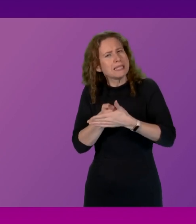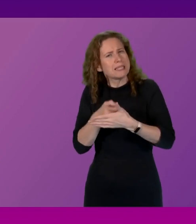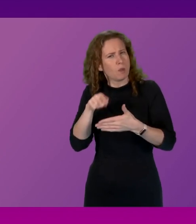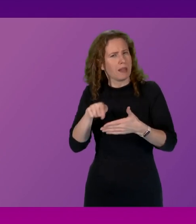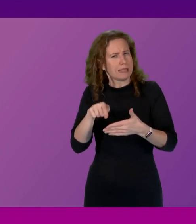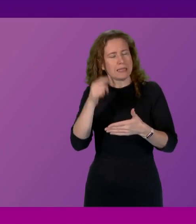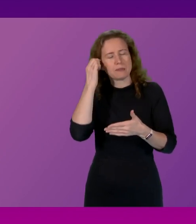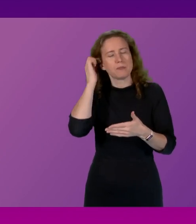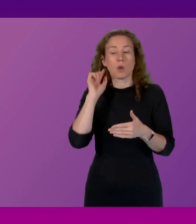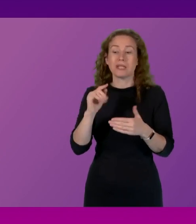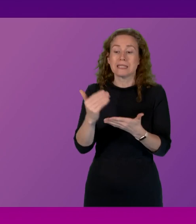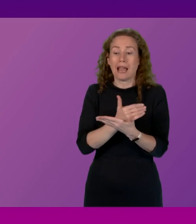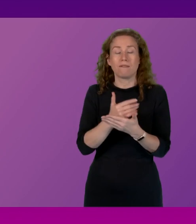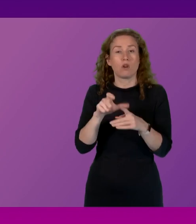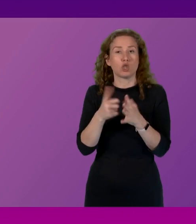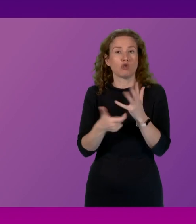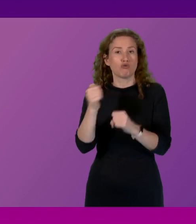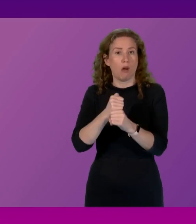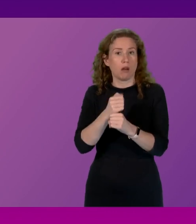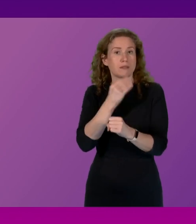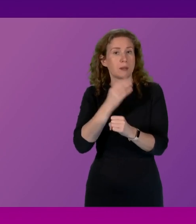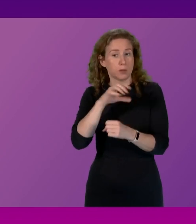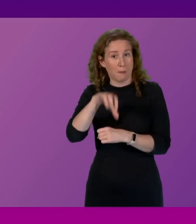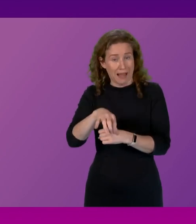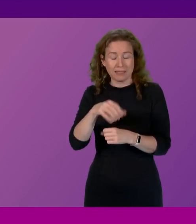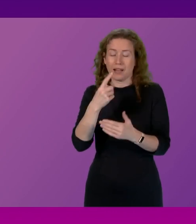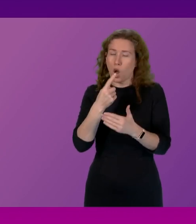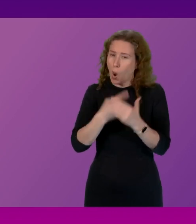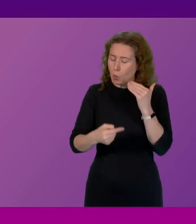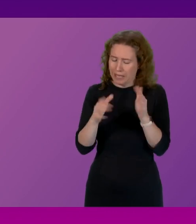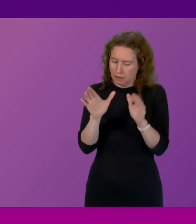The safer drug consumption facility can be focused only on this narrow pilot in Glasgow.